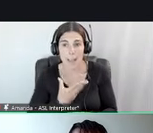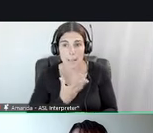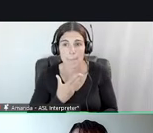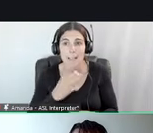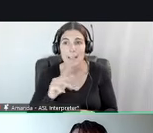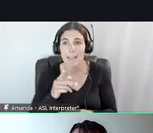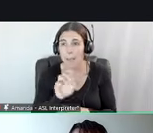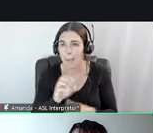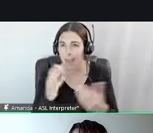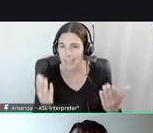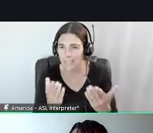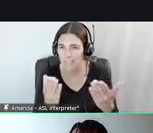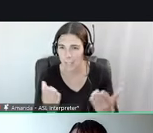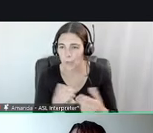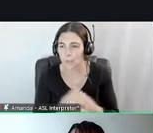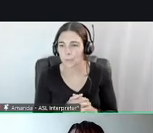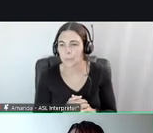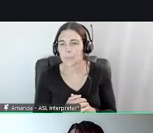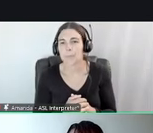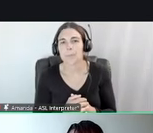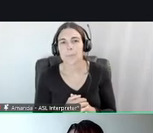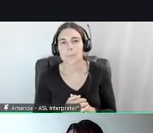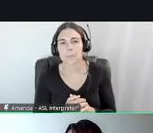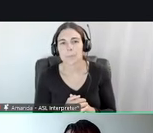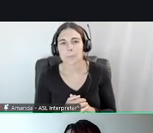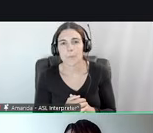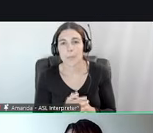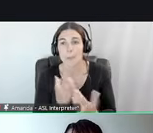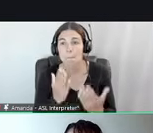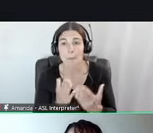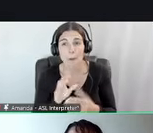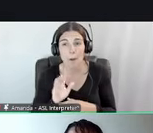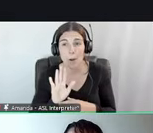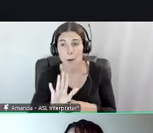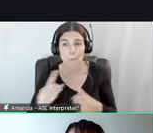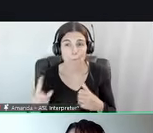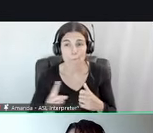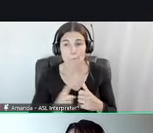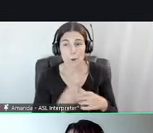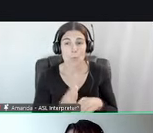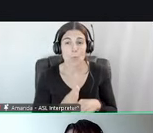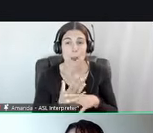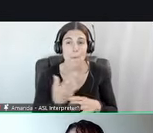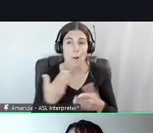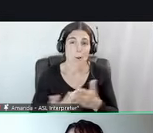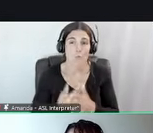here in one of maybe her first webinars in her new role. So, Maggie, we'll turn it over to you